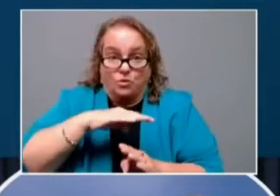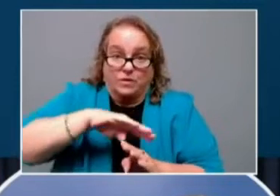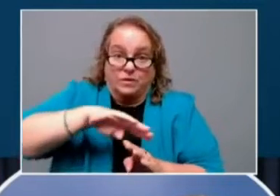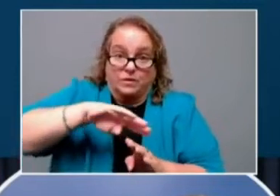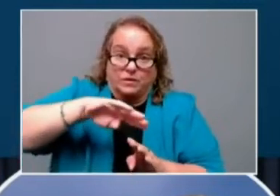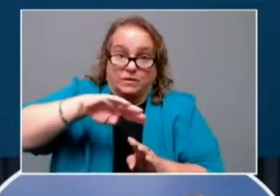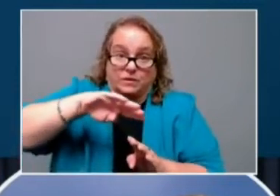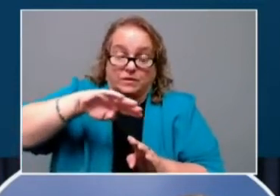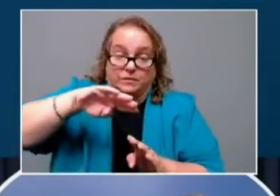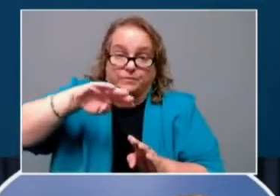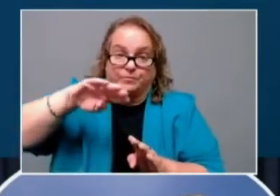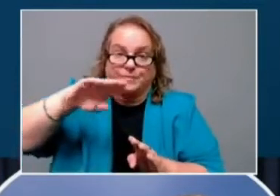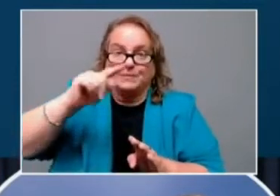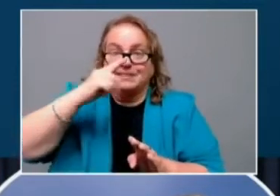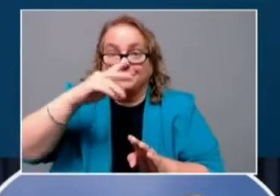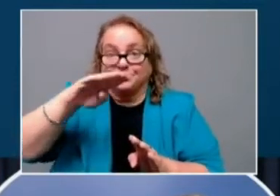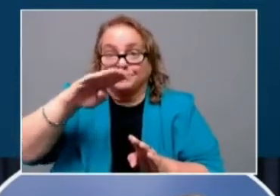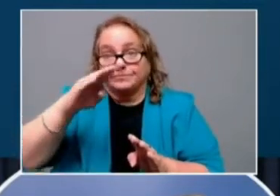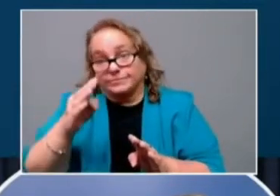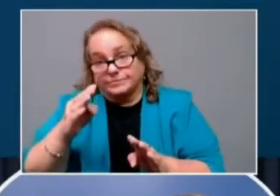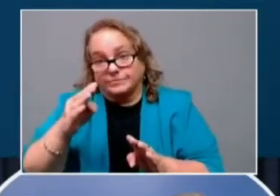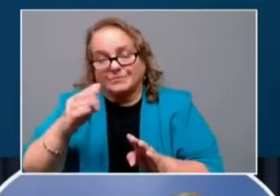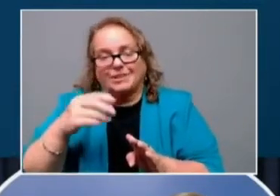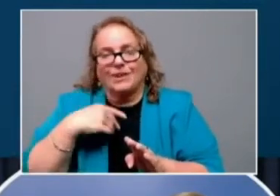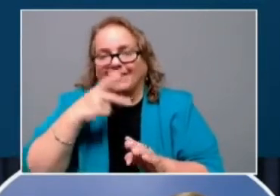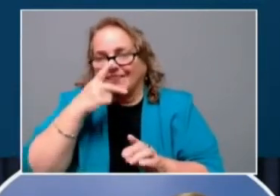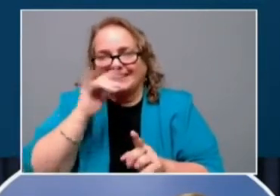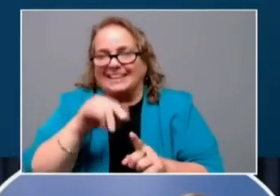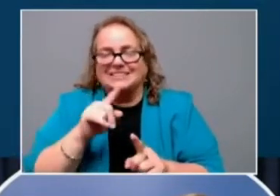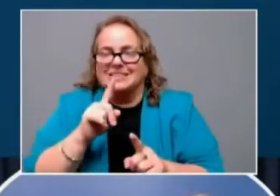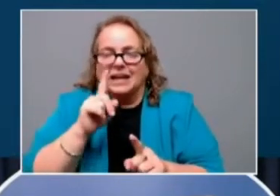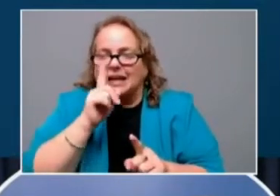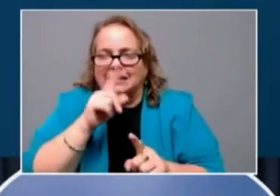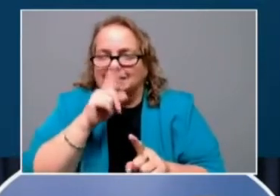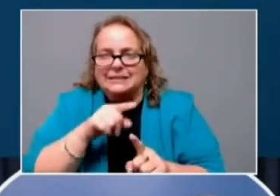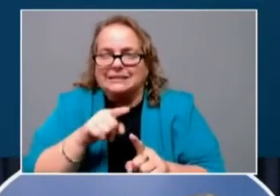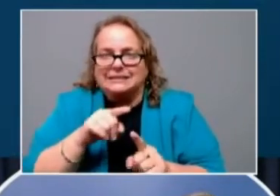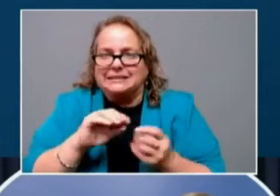think that this is artificial though. We certainly hope that the rate of